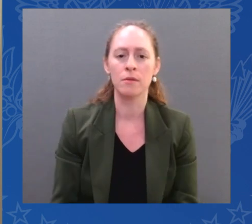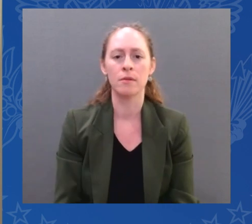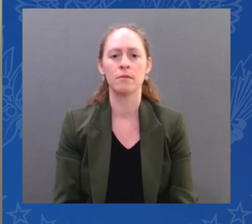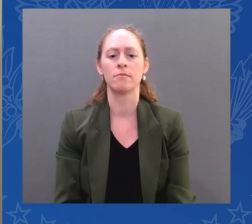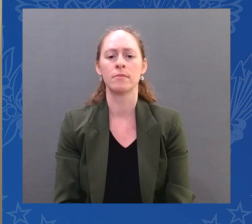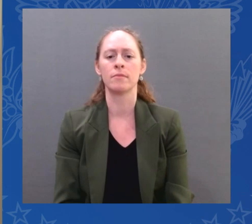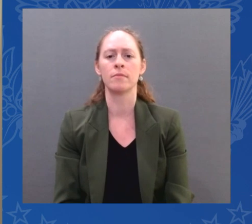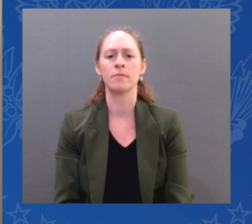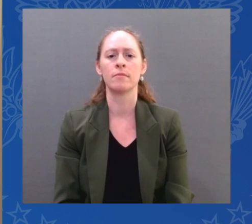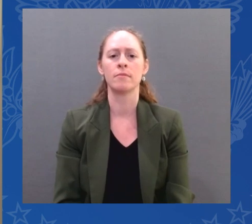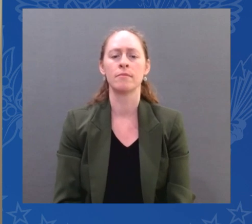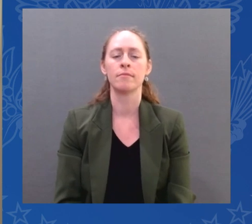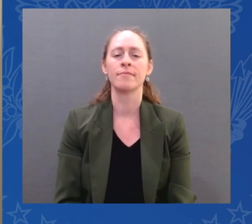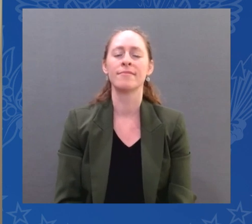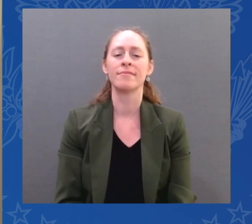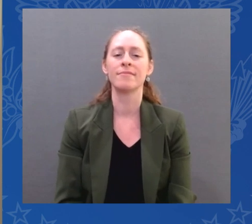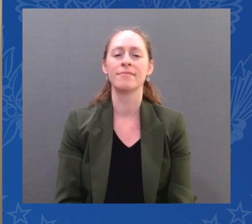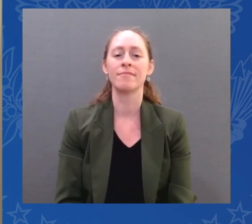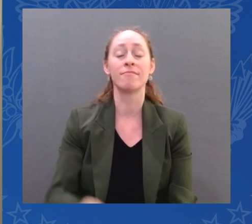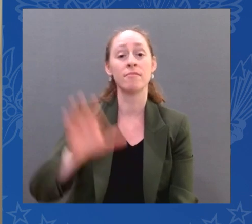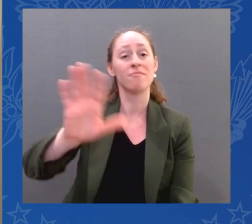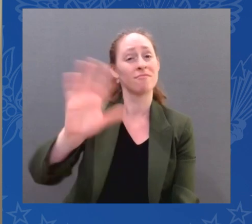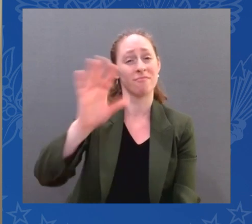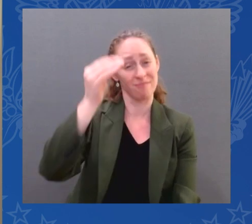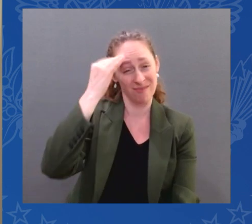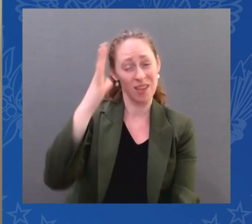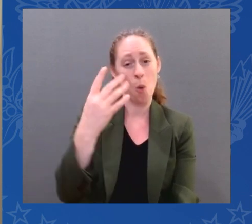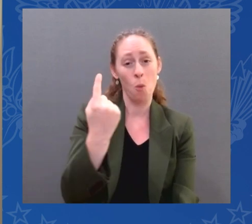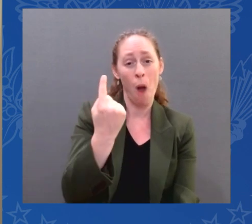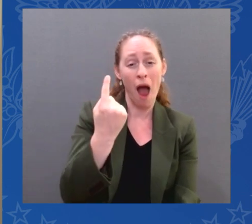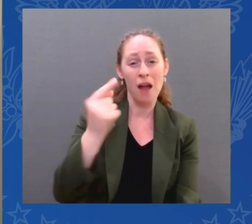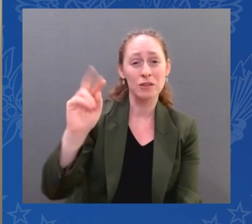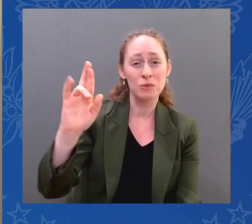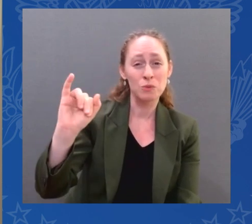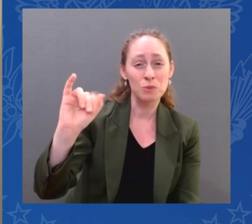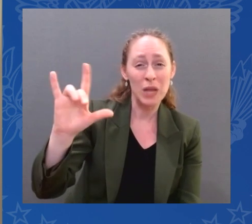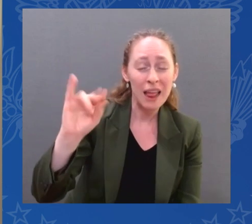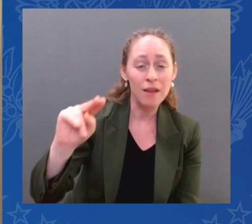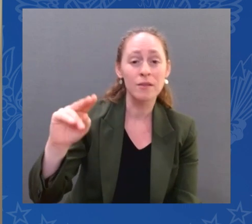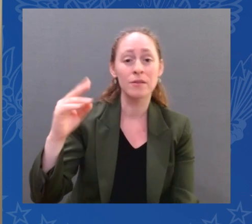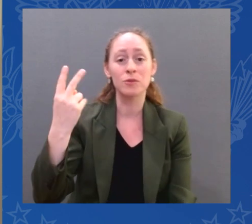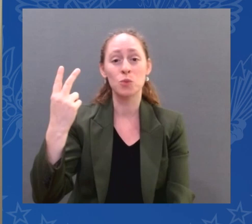The Press: So you'd be worth -- it would be worth it for you to -- The President: Sure. It's not like -- you know, it's not like before.